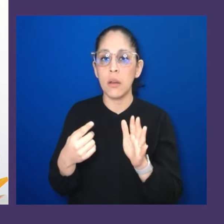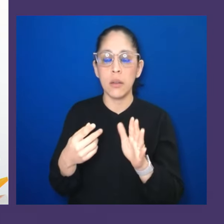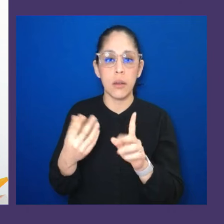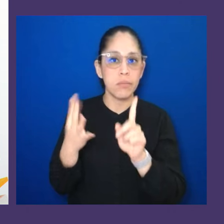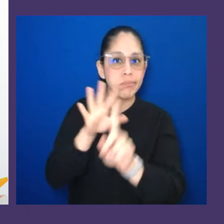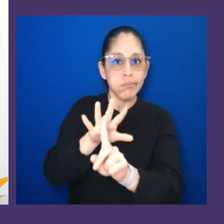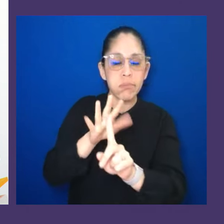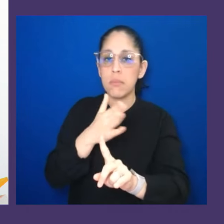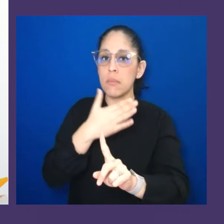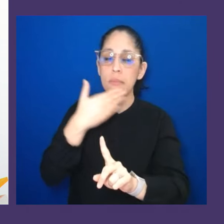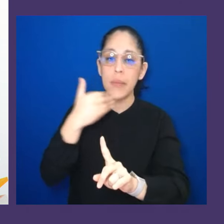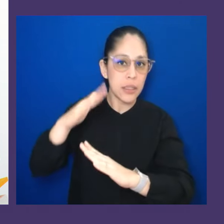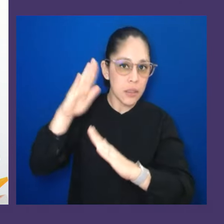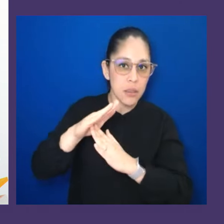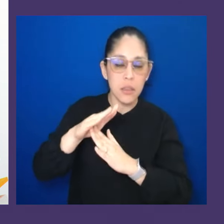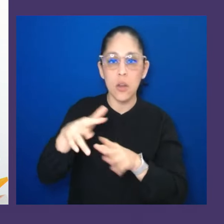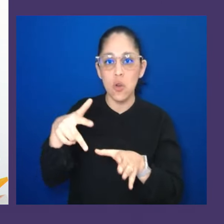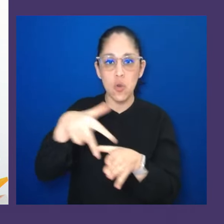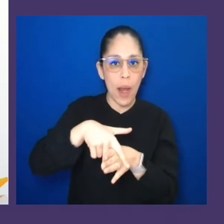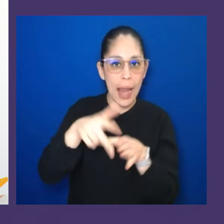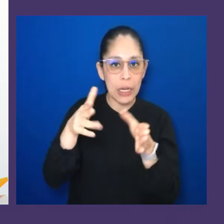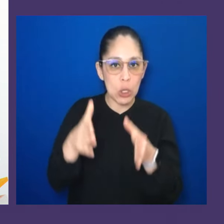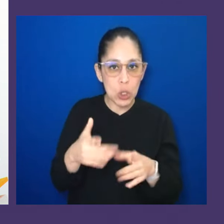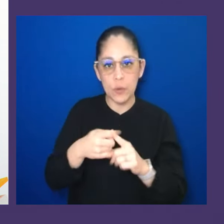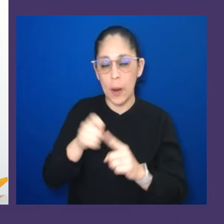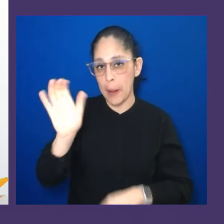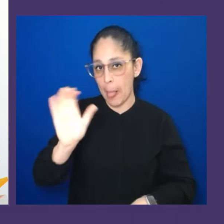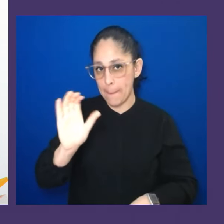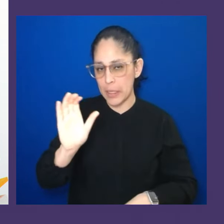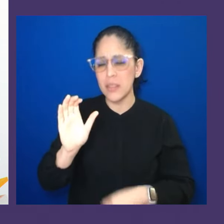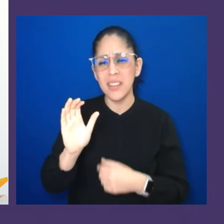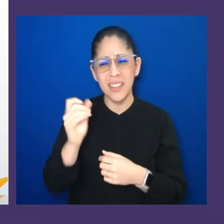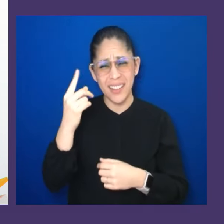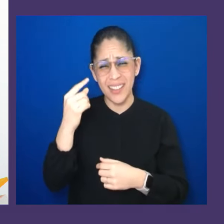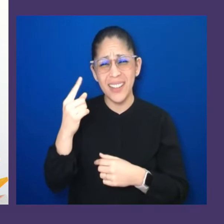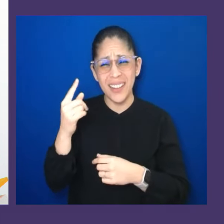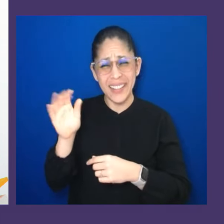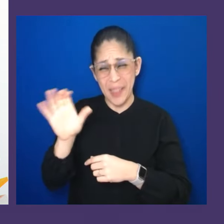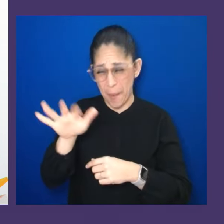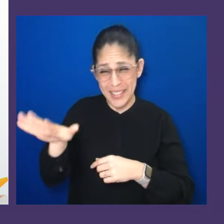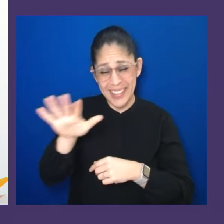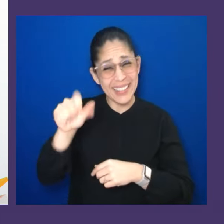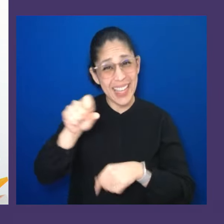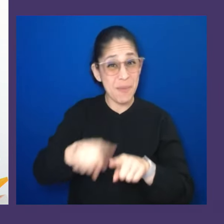which compete not only here in Columbia, but also in every place